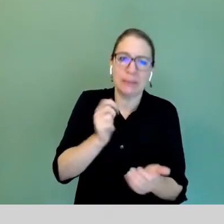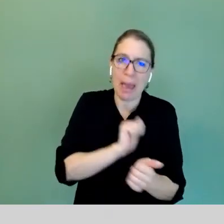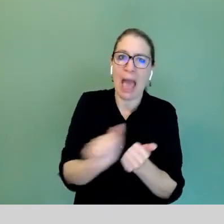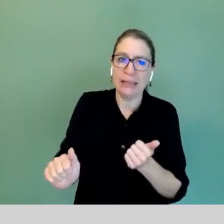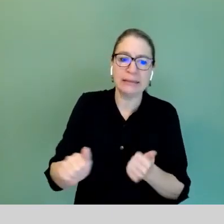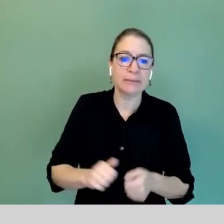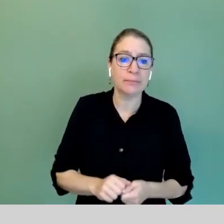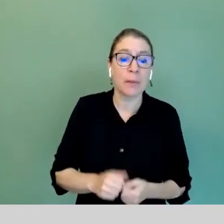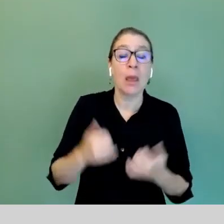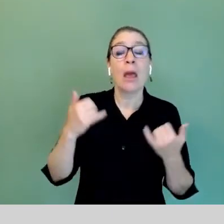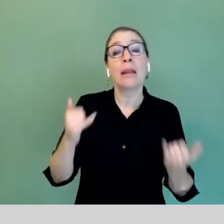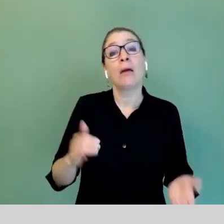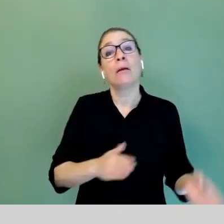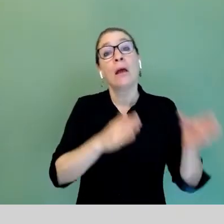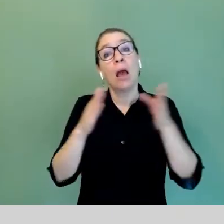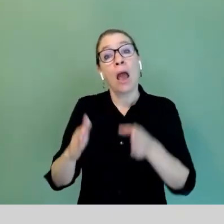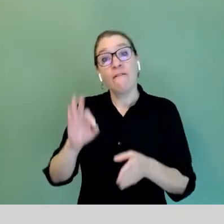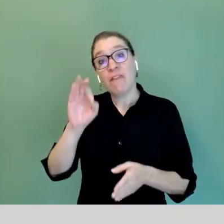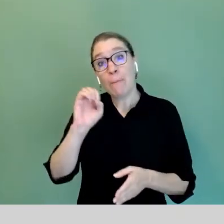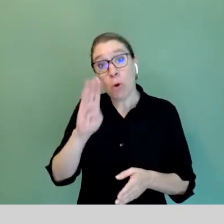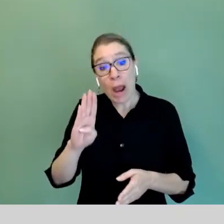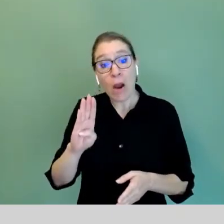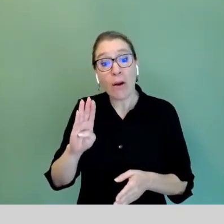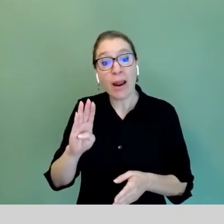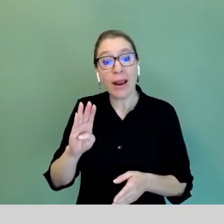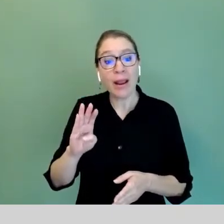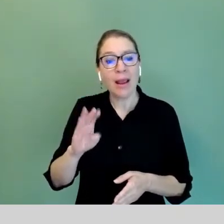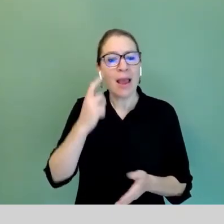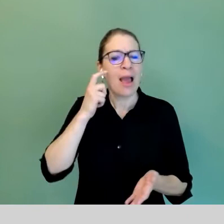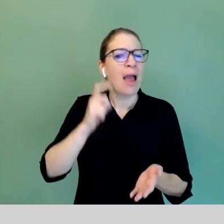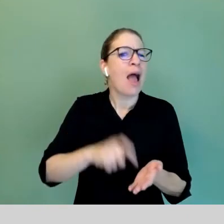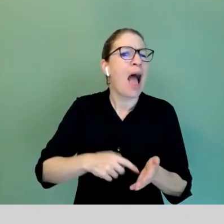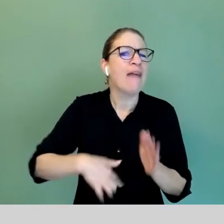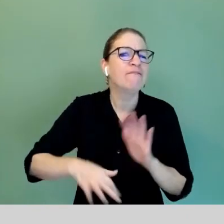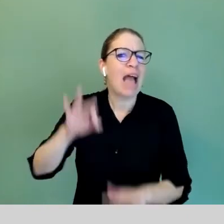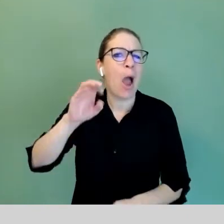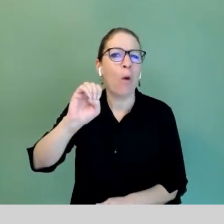So if we're testing a February data, you can already see I'm catching exception here